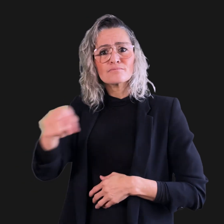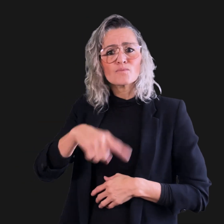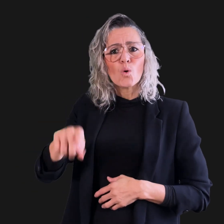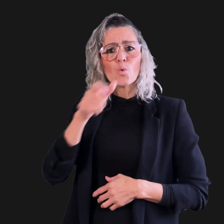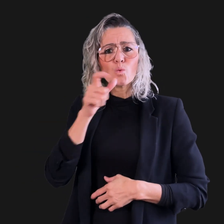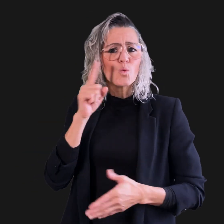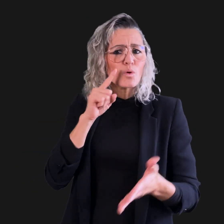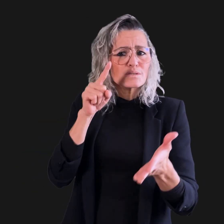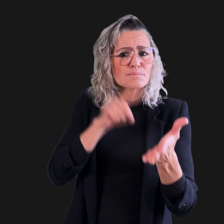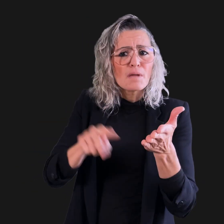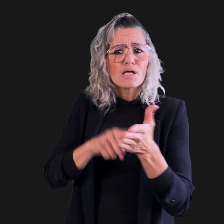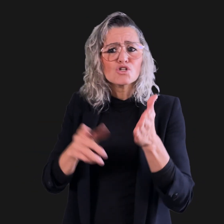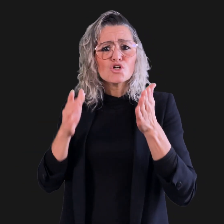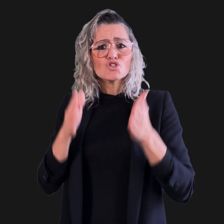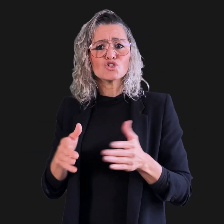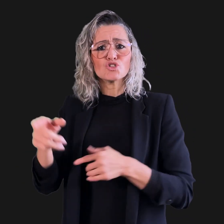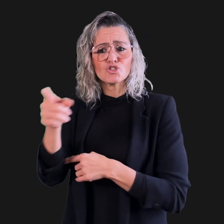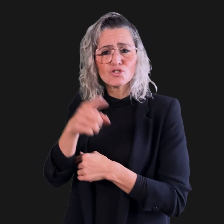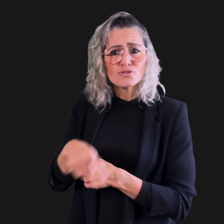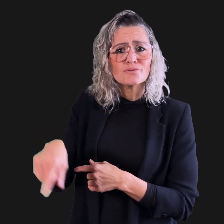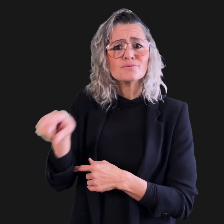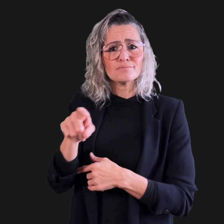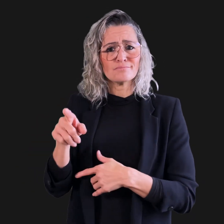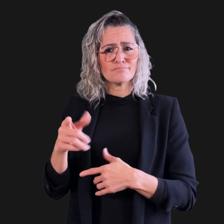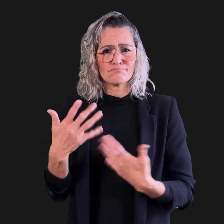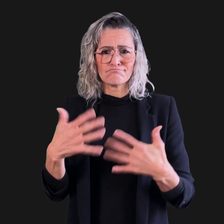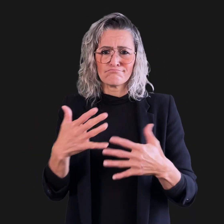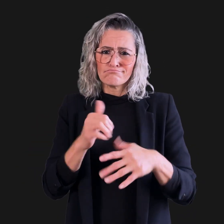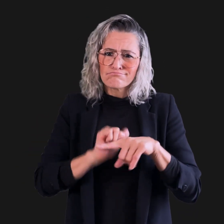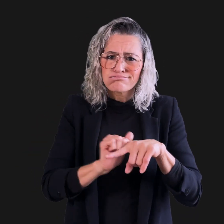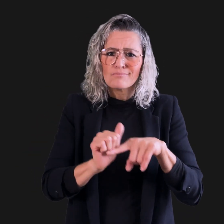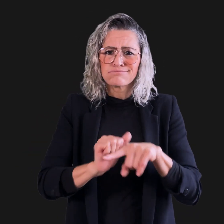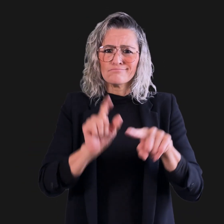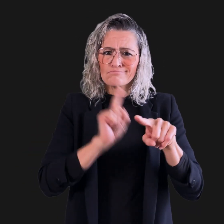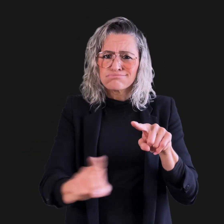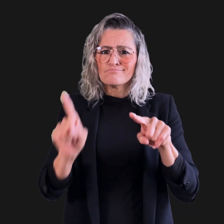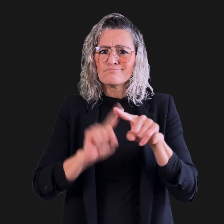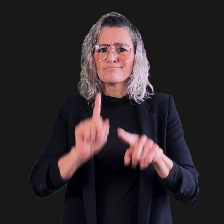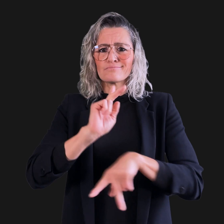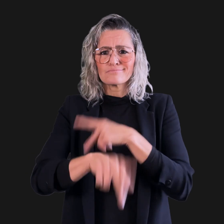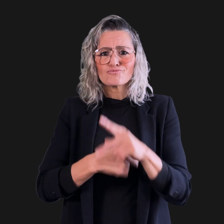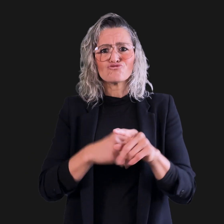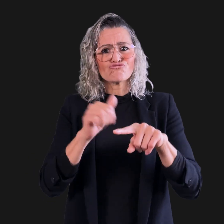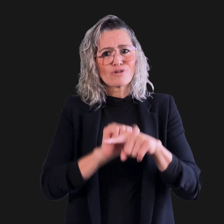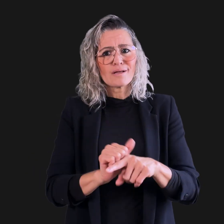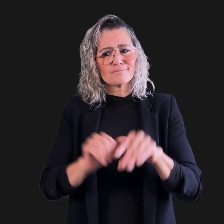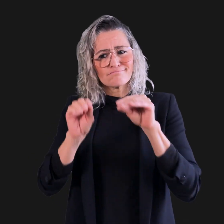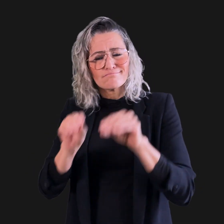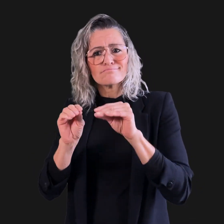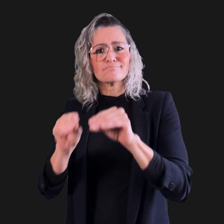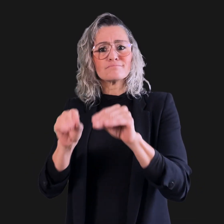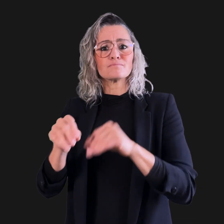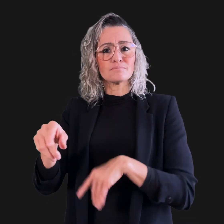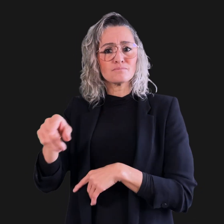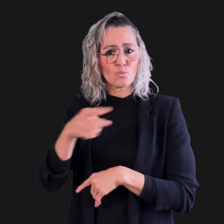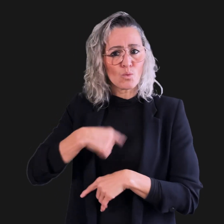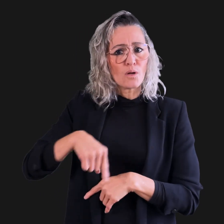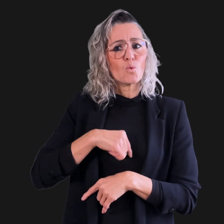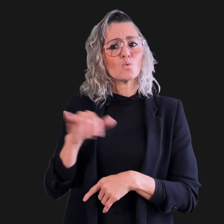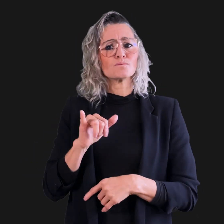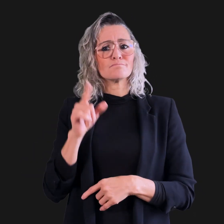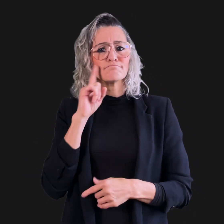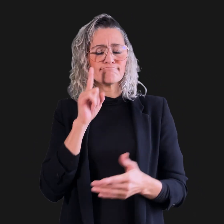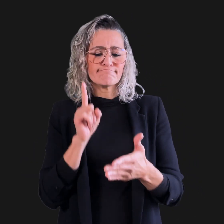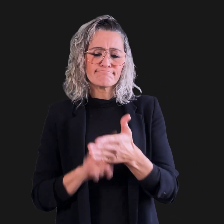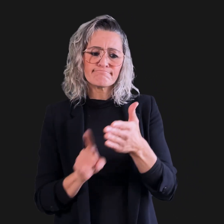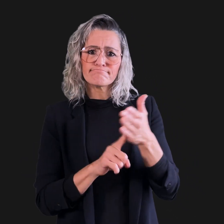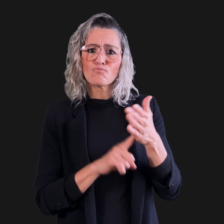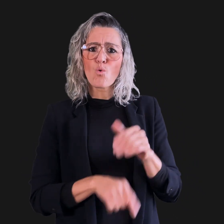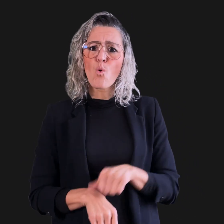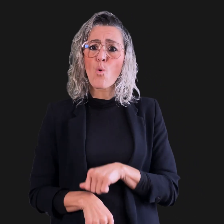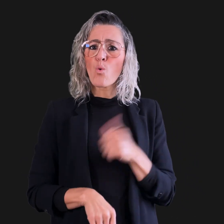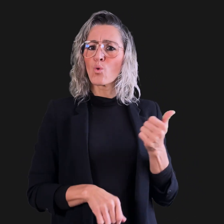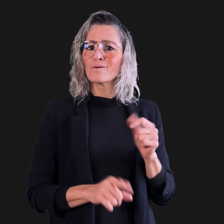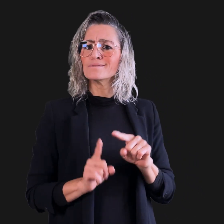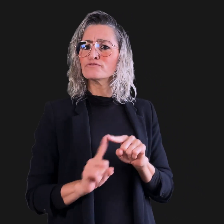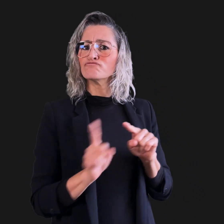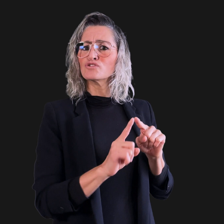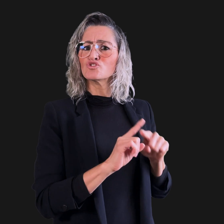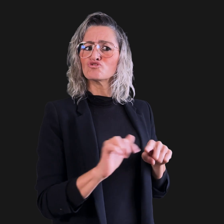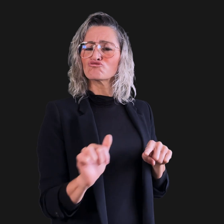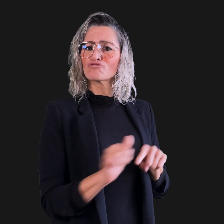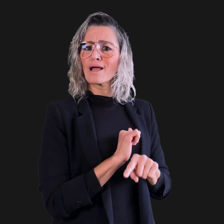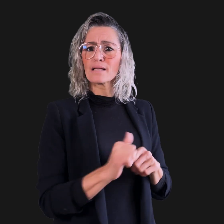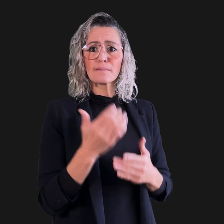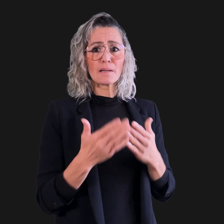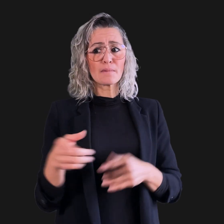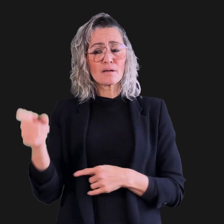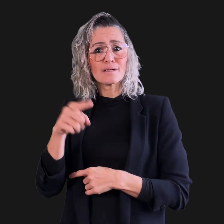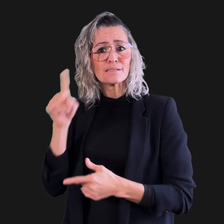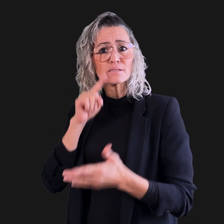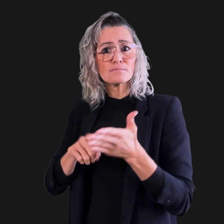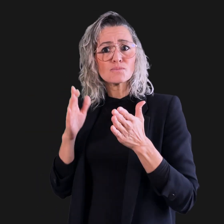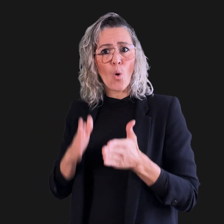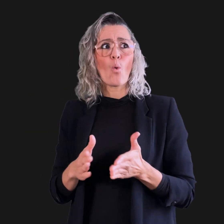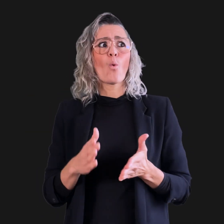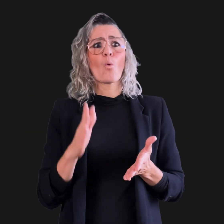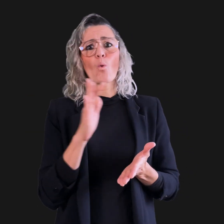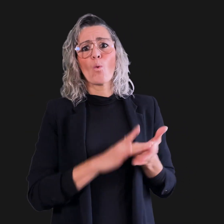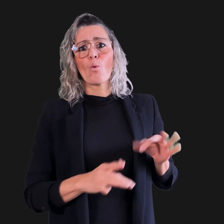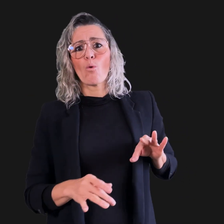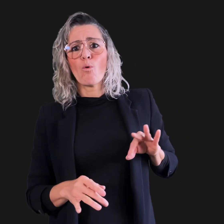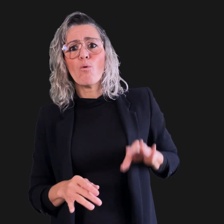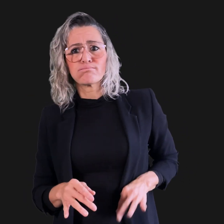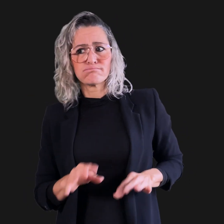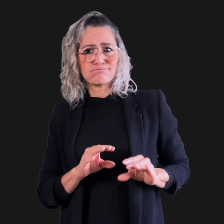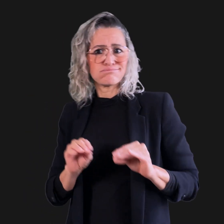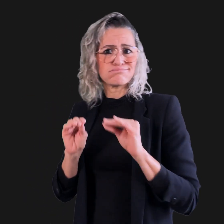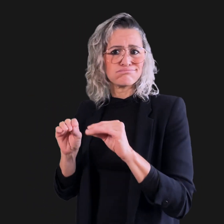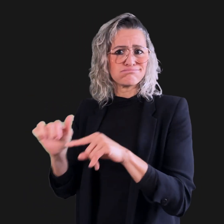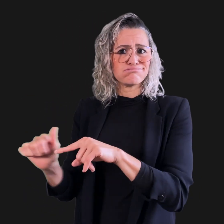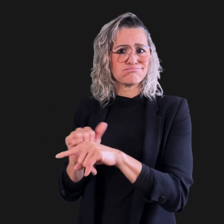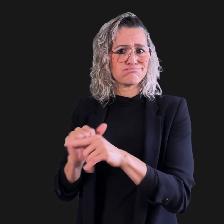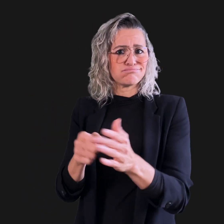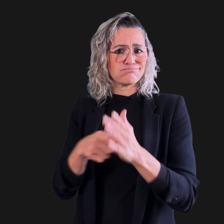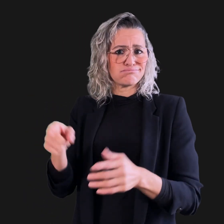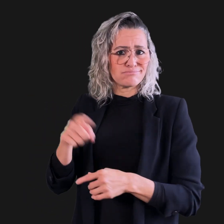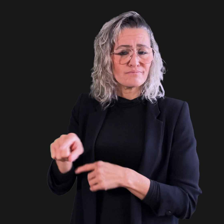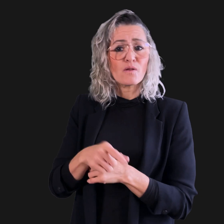• We are exploring training that would benefit inspectors who have received different kinds of training.